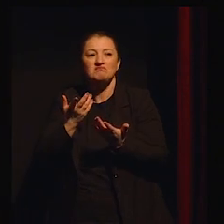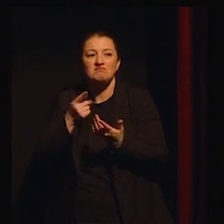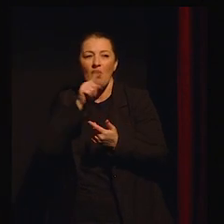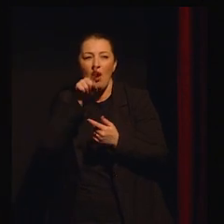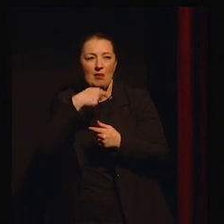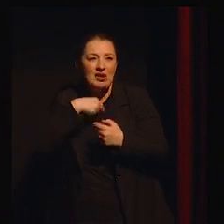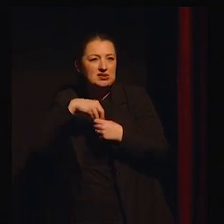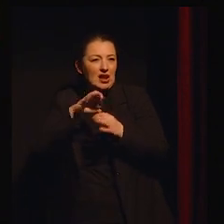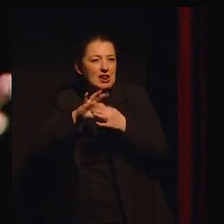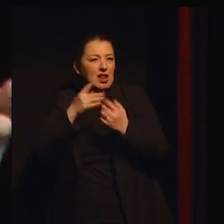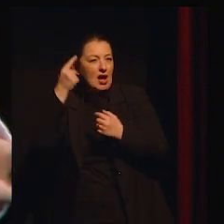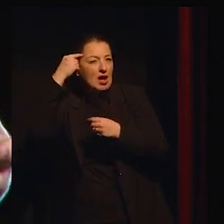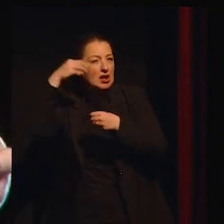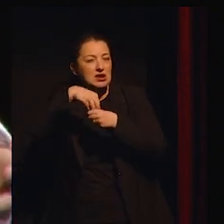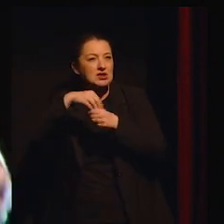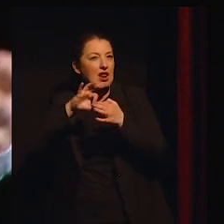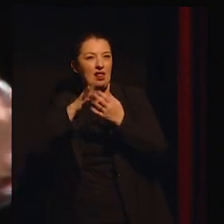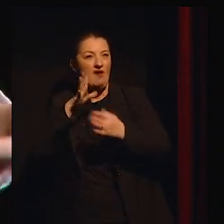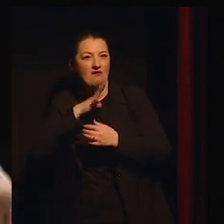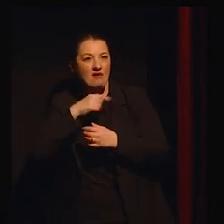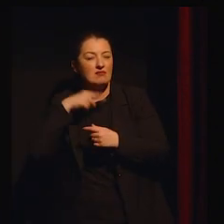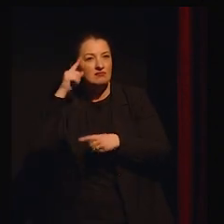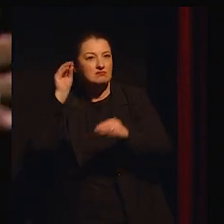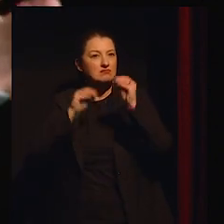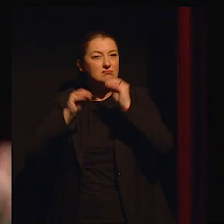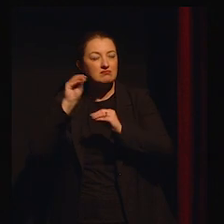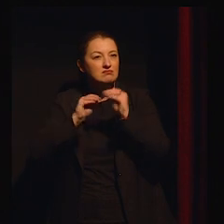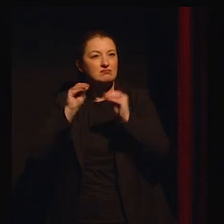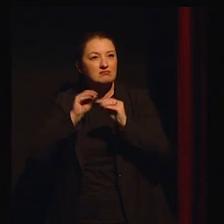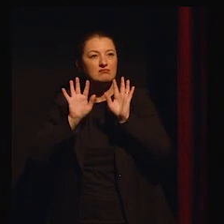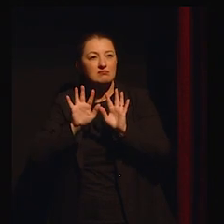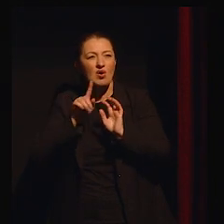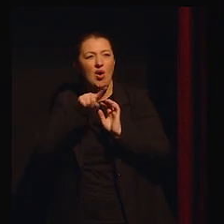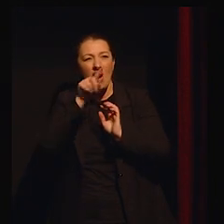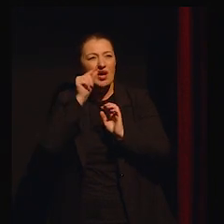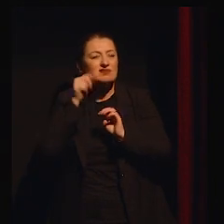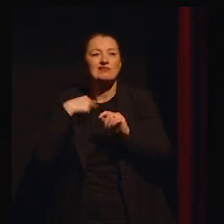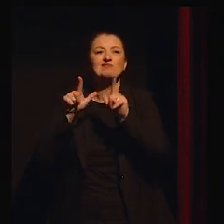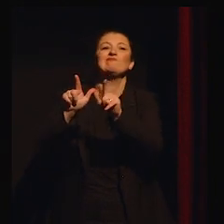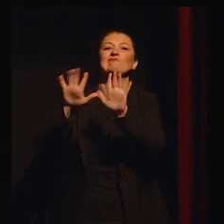people found me weird, mapping them in my mind, and trying to avoid these situations and people as much as I could.